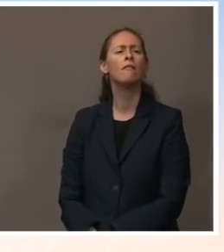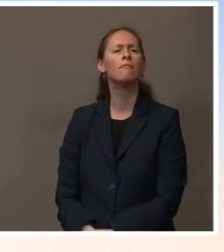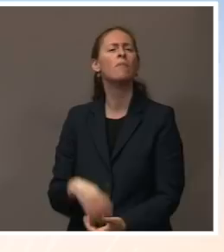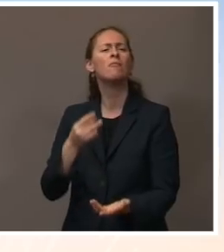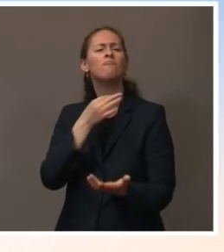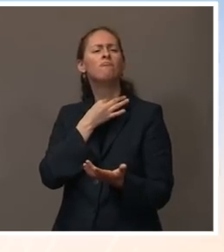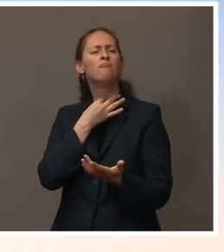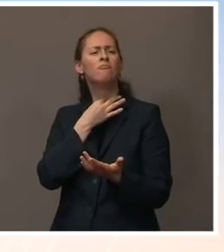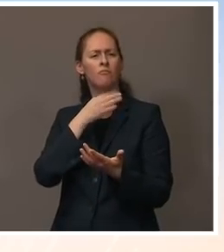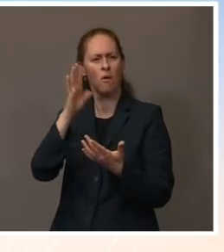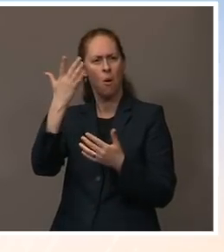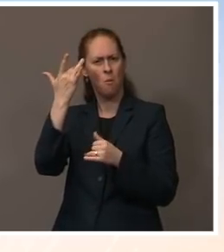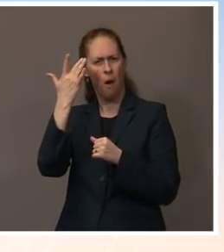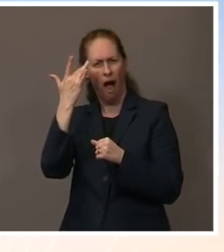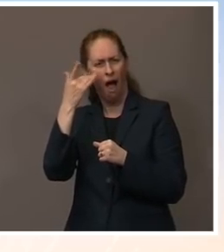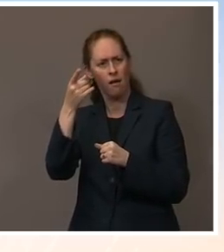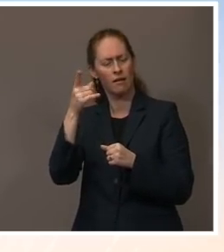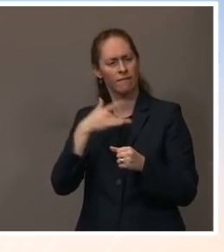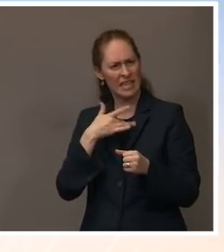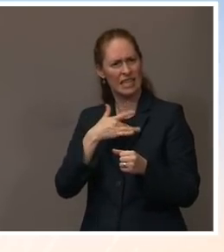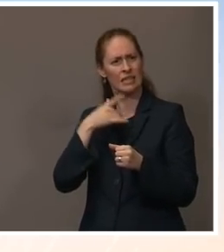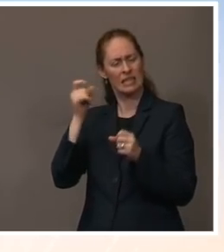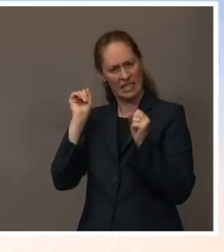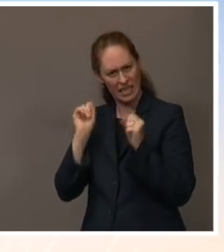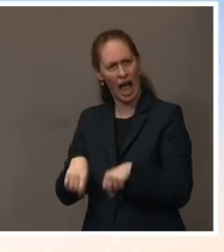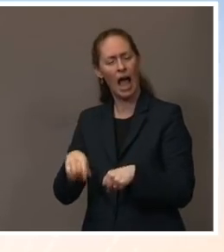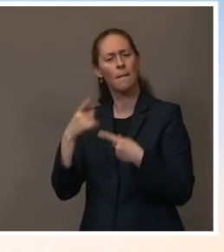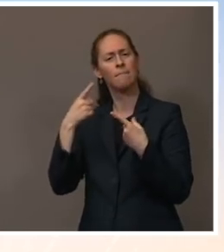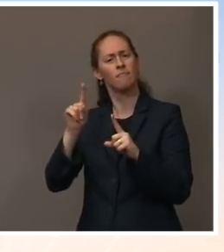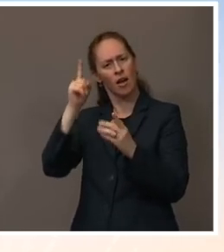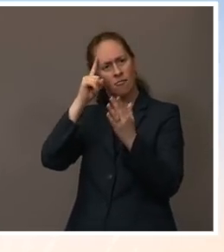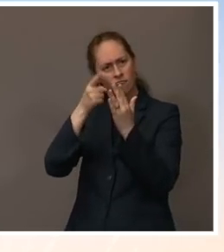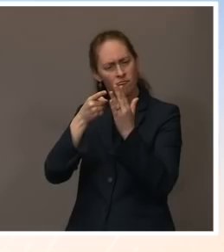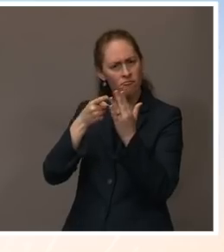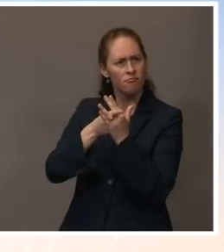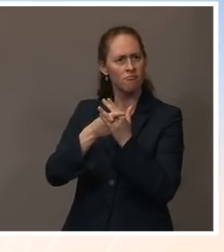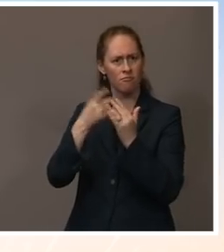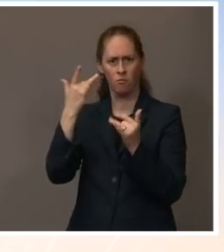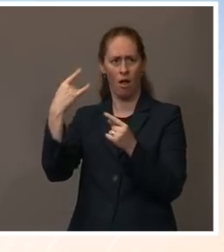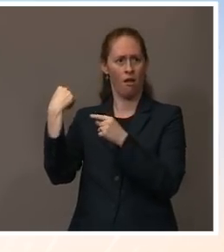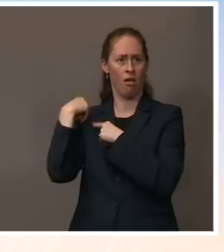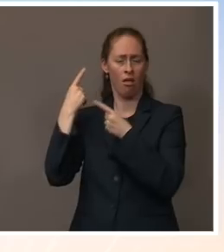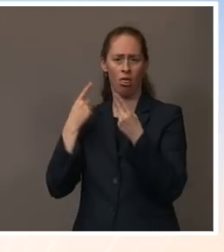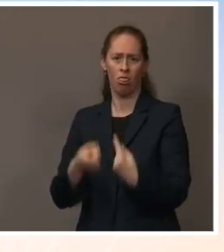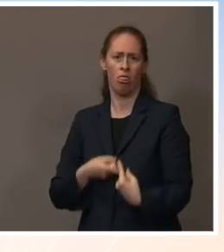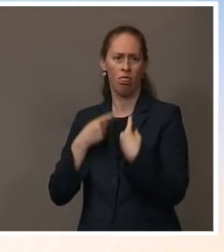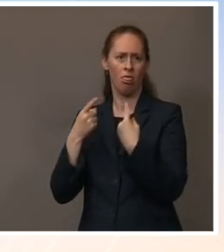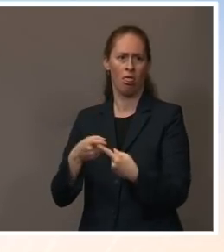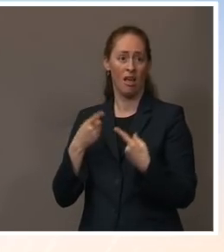to make a dent when you didn't -- when Democrats didn't have to do -- have it before? Ms. Psaki: Well, I would just say here's how the President sees this: